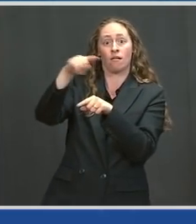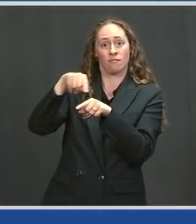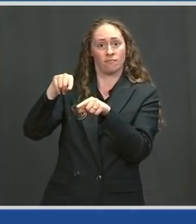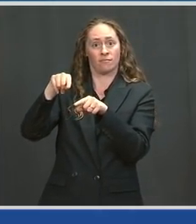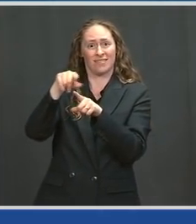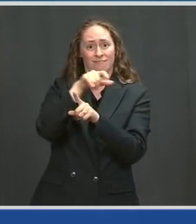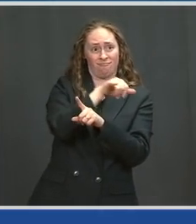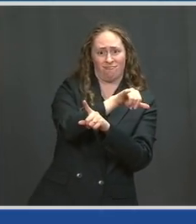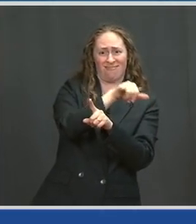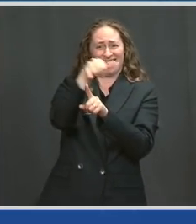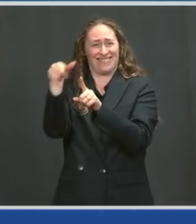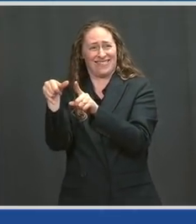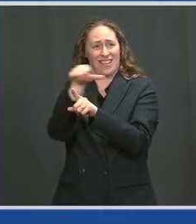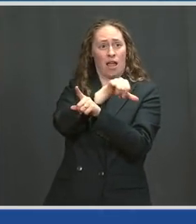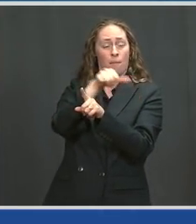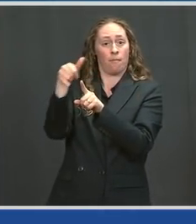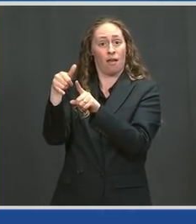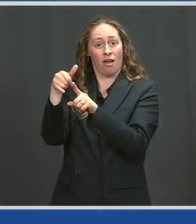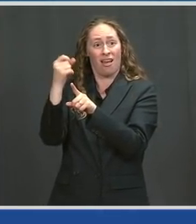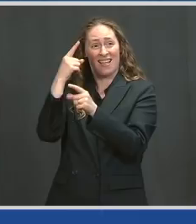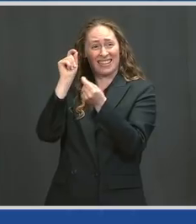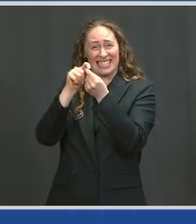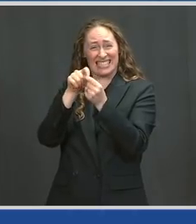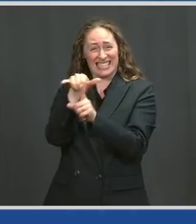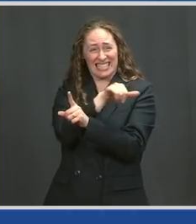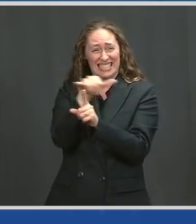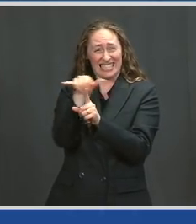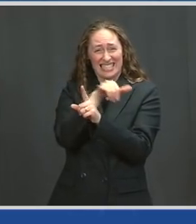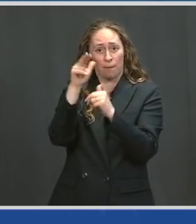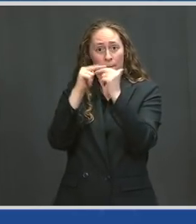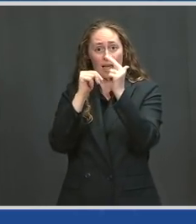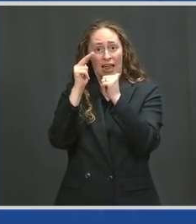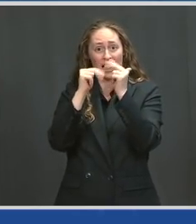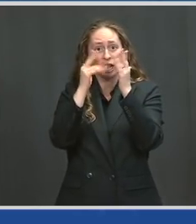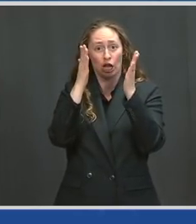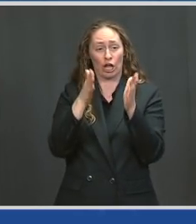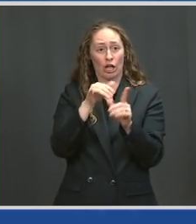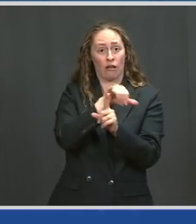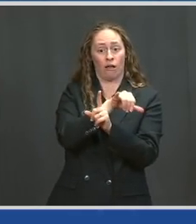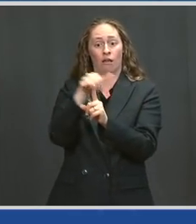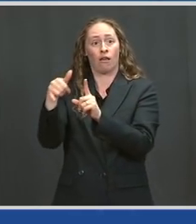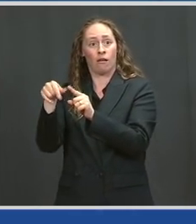than the guy with the same car in the White community, you're paying more for your auto insurance.